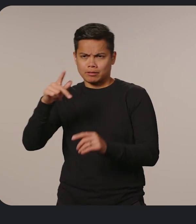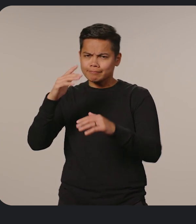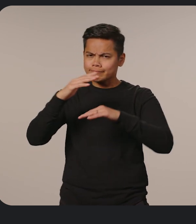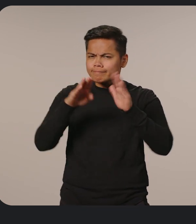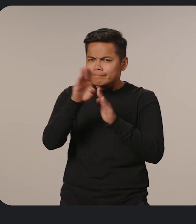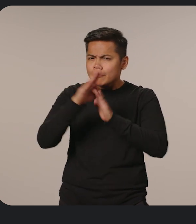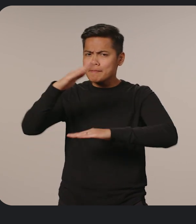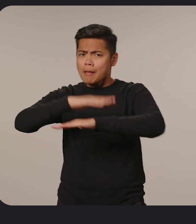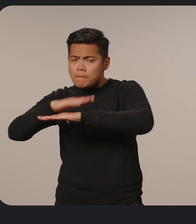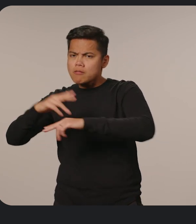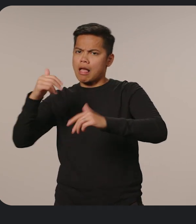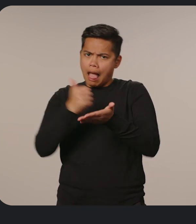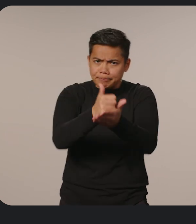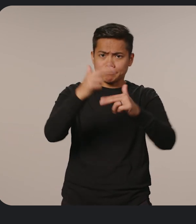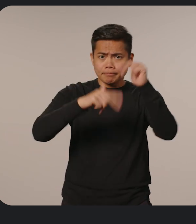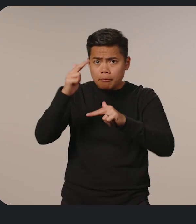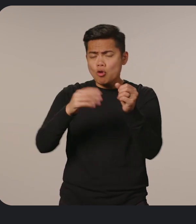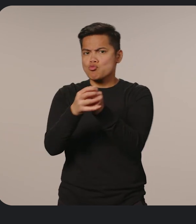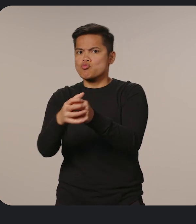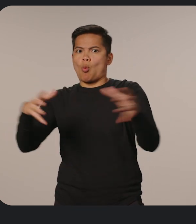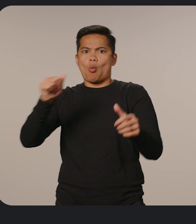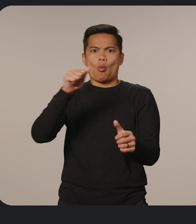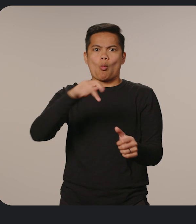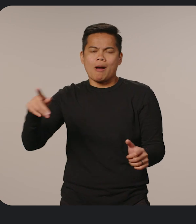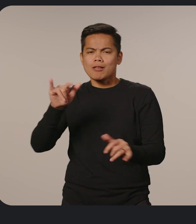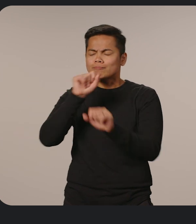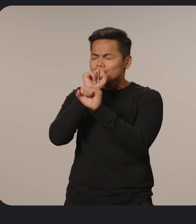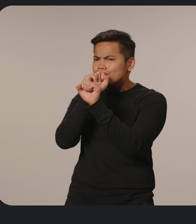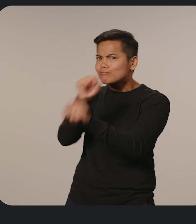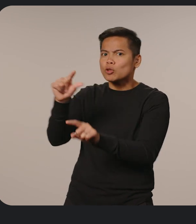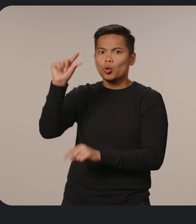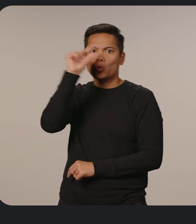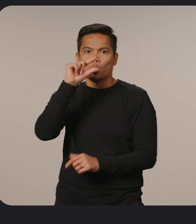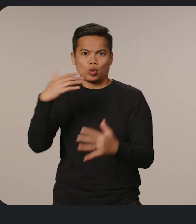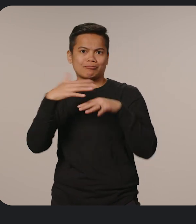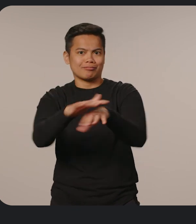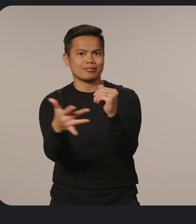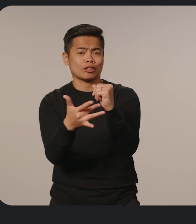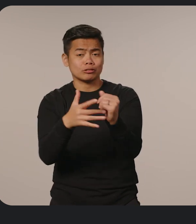development platform a platform that helps you build and grow apps users love